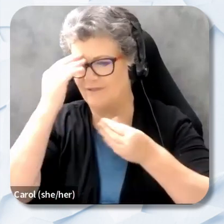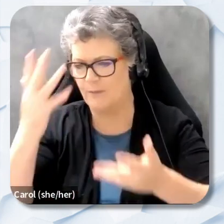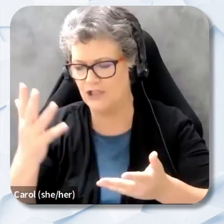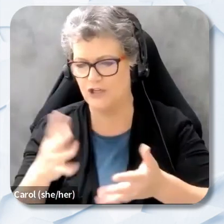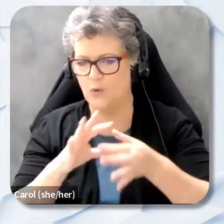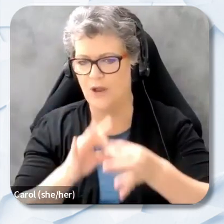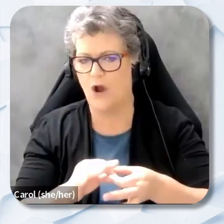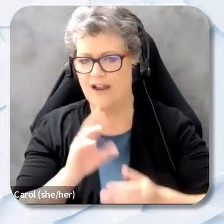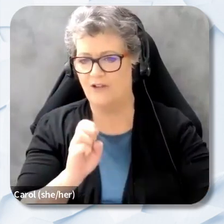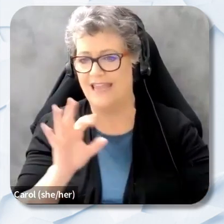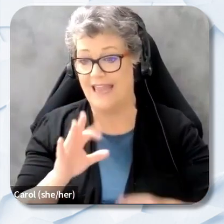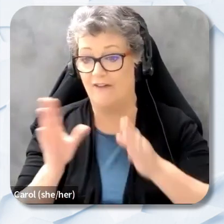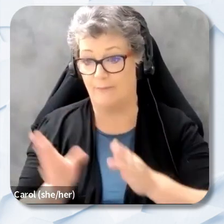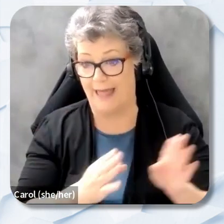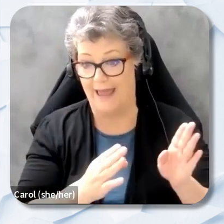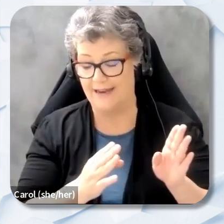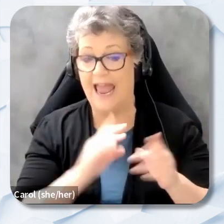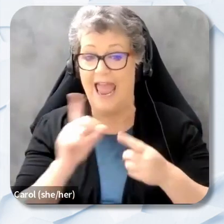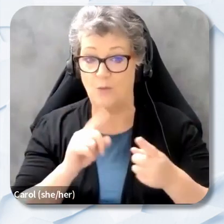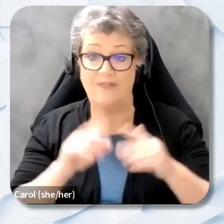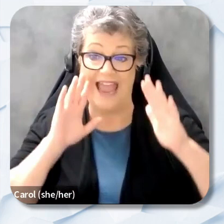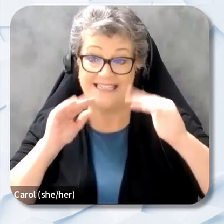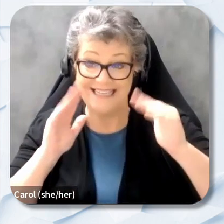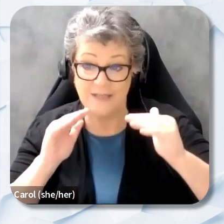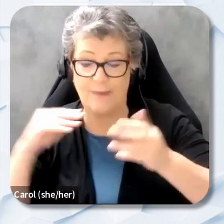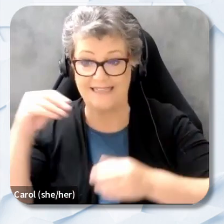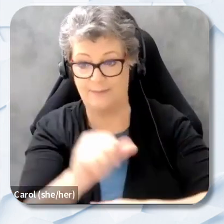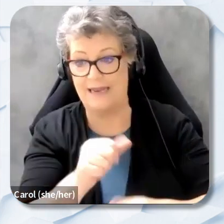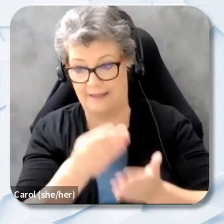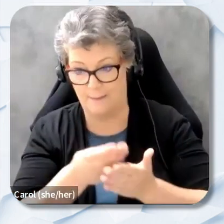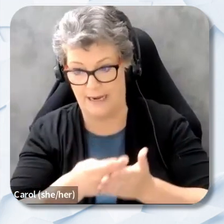their EEF plan and when they anticipate expending these funds.